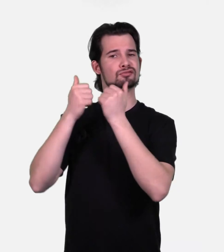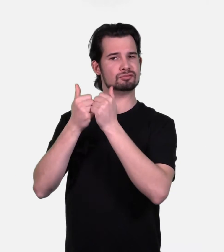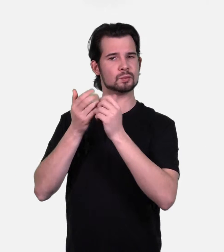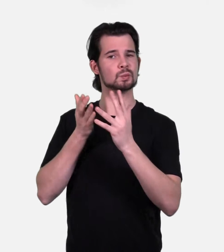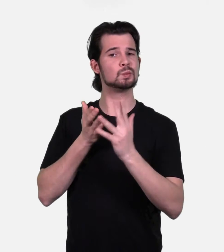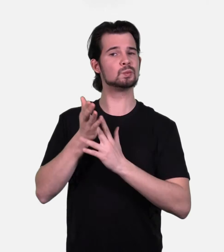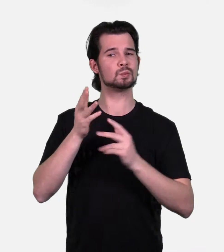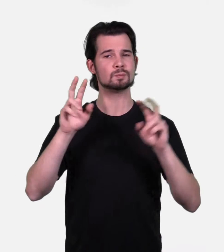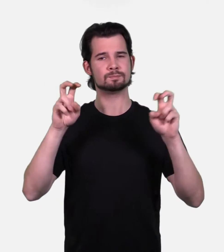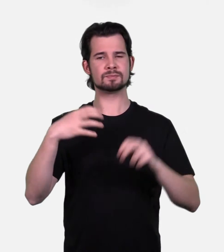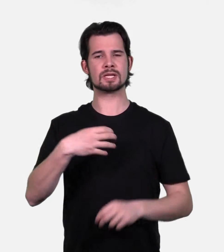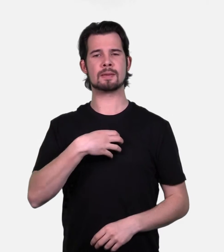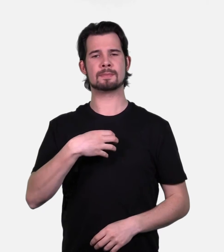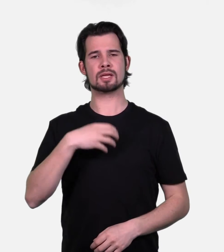available on the Agency’s website at